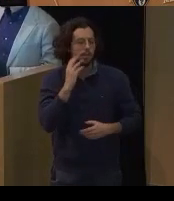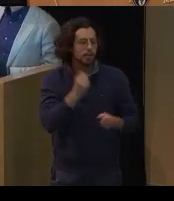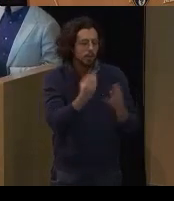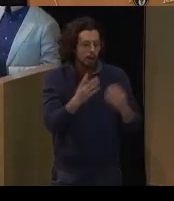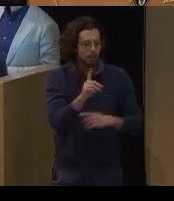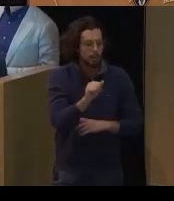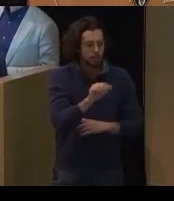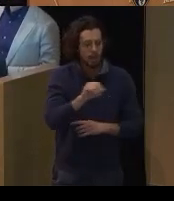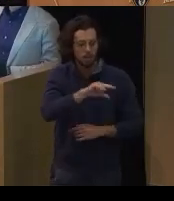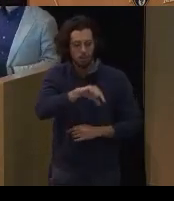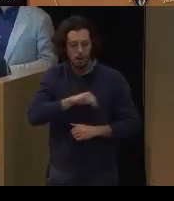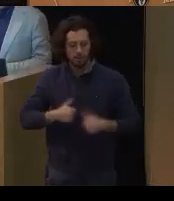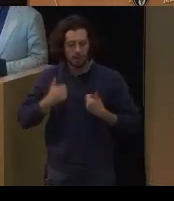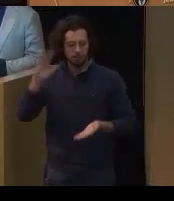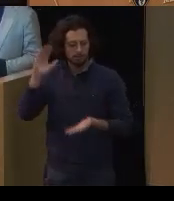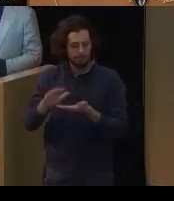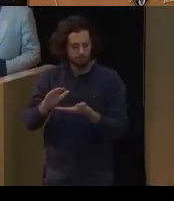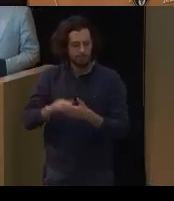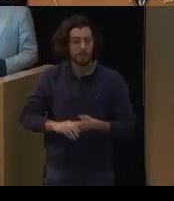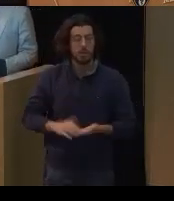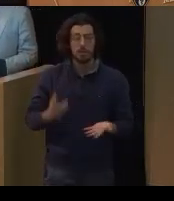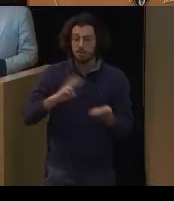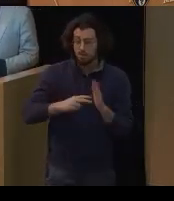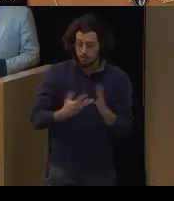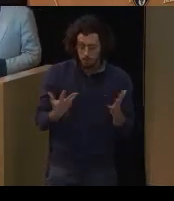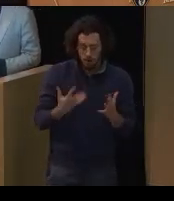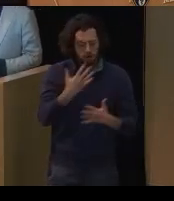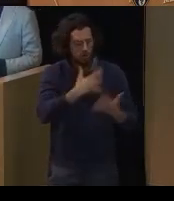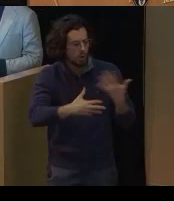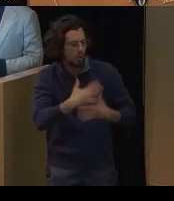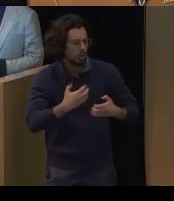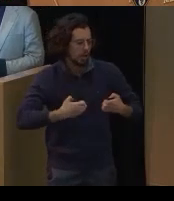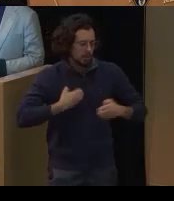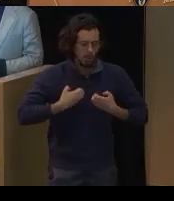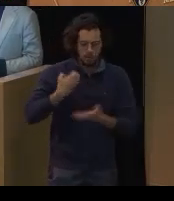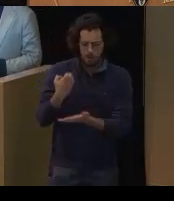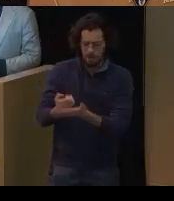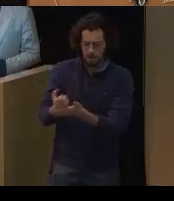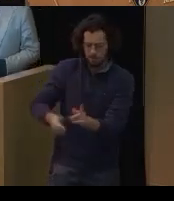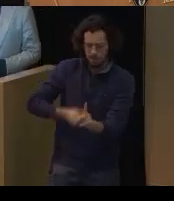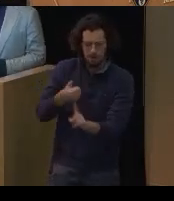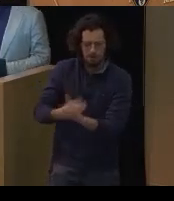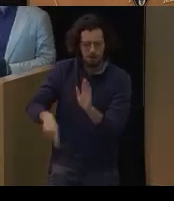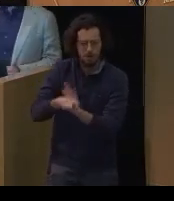life which poses an enormous social emotional and economic burden for the affected individual